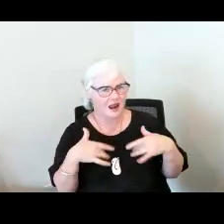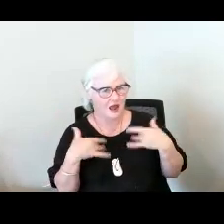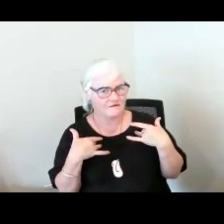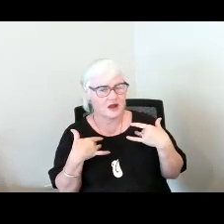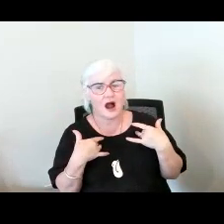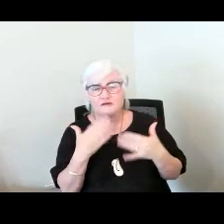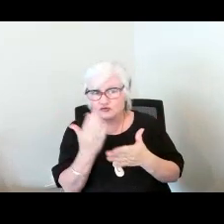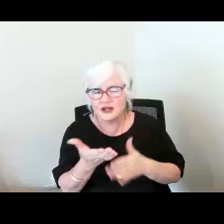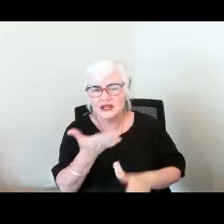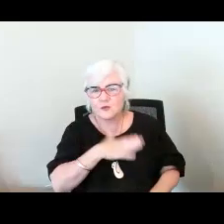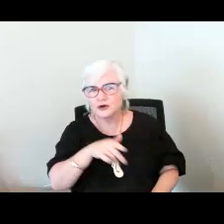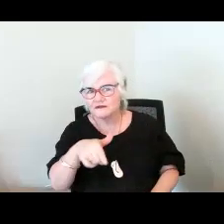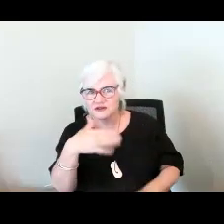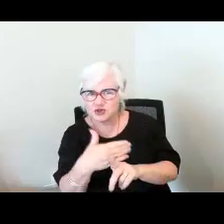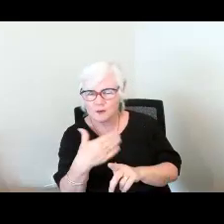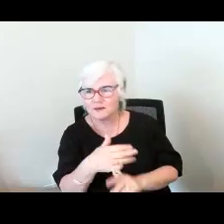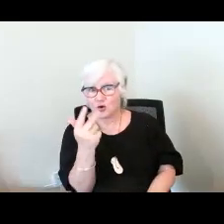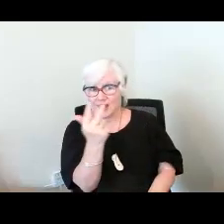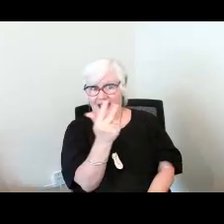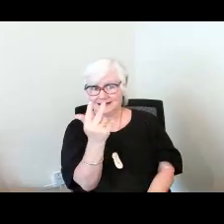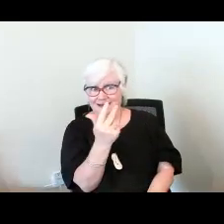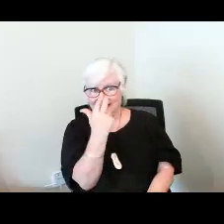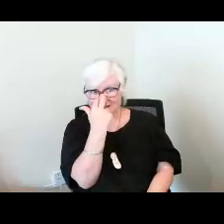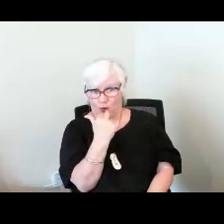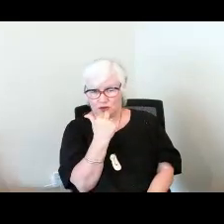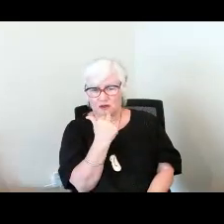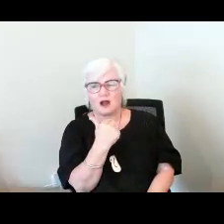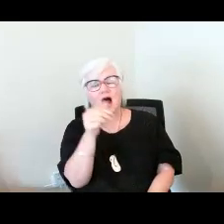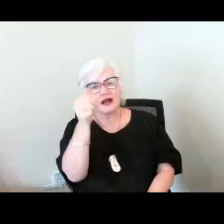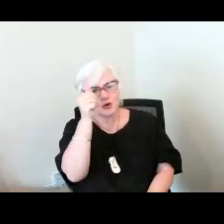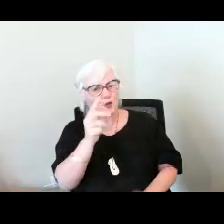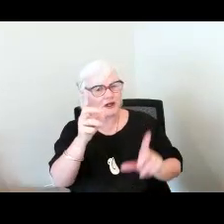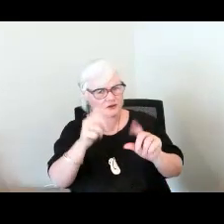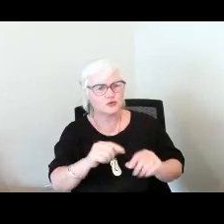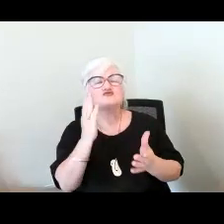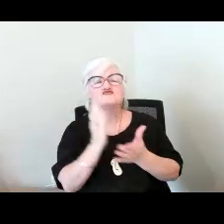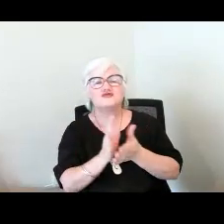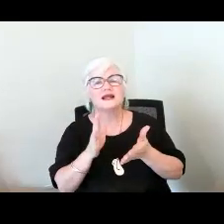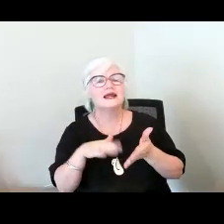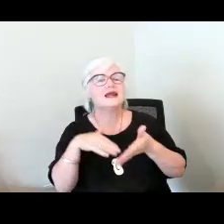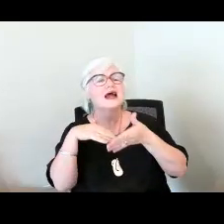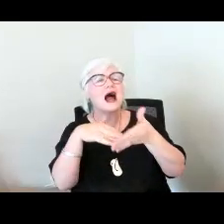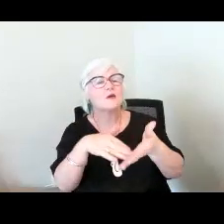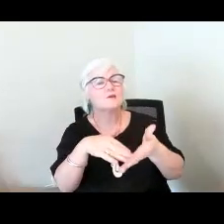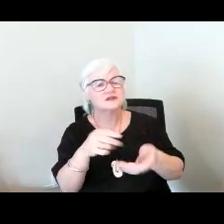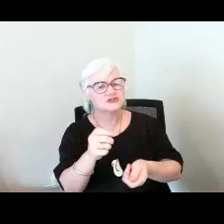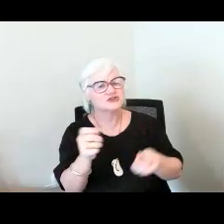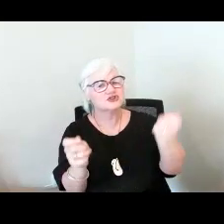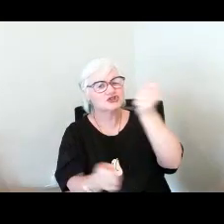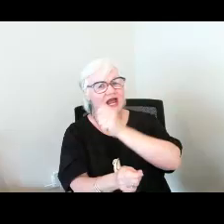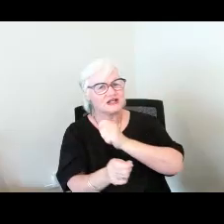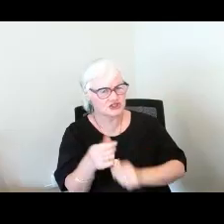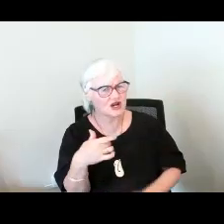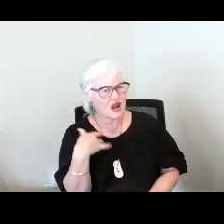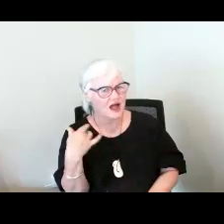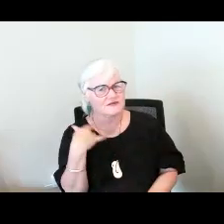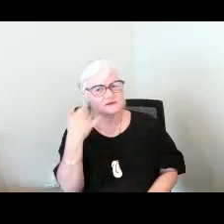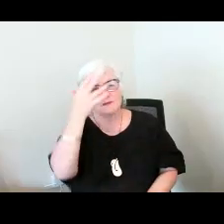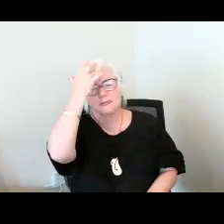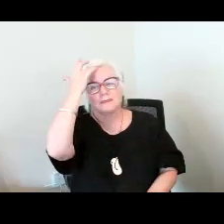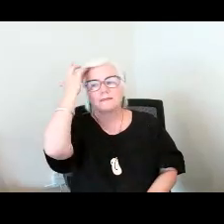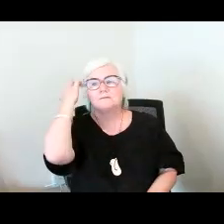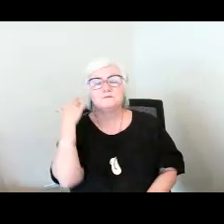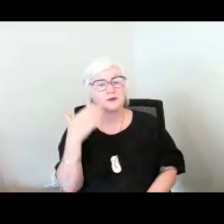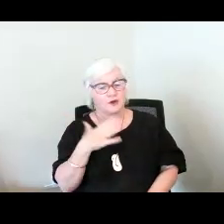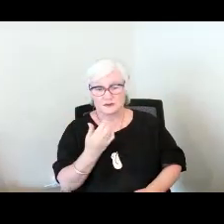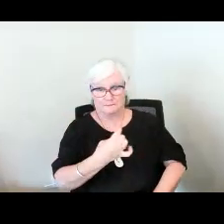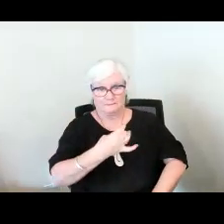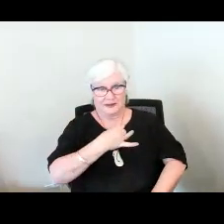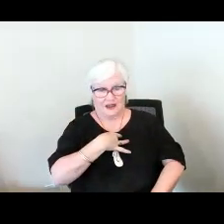I know what I do helps change lives. Because I have a disability, I'm able